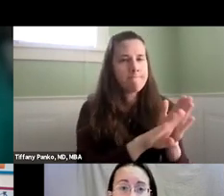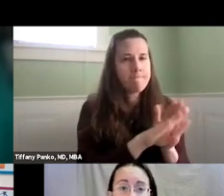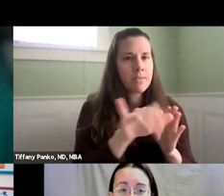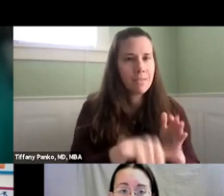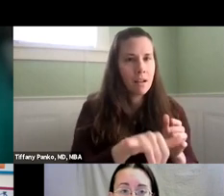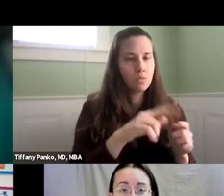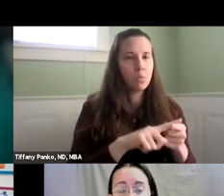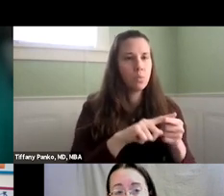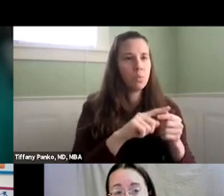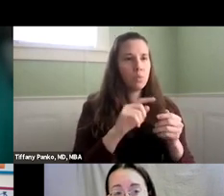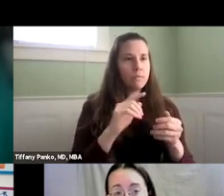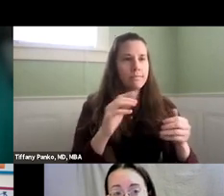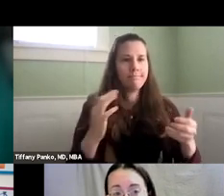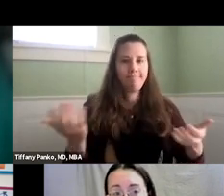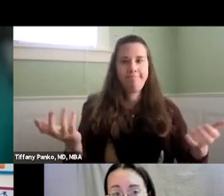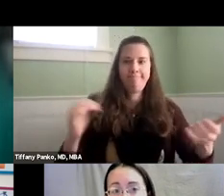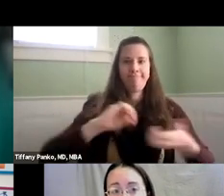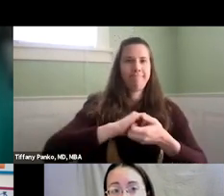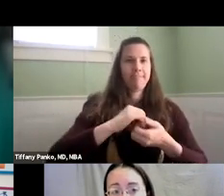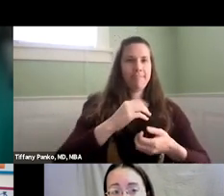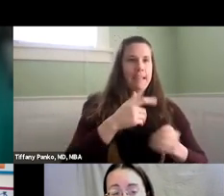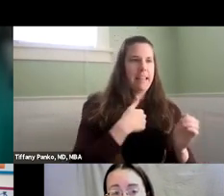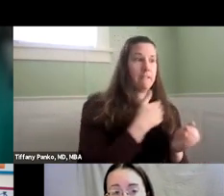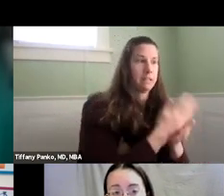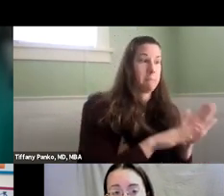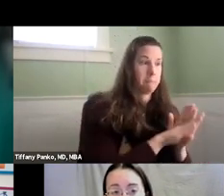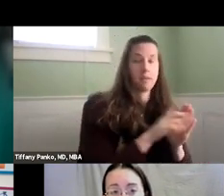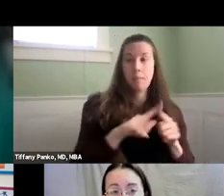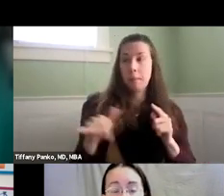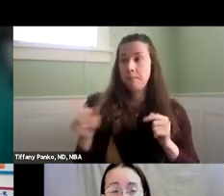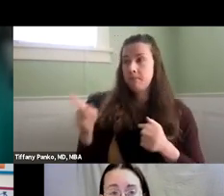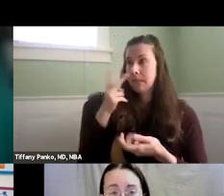the providers, because their time is limited, but also to make sure they can have the health